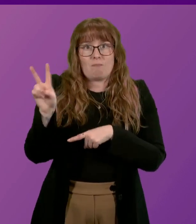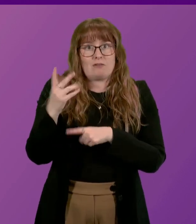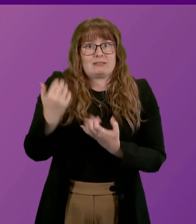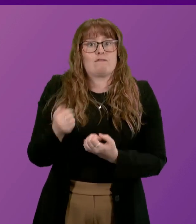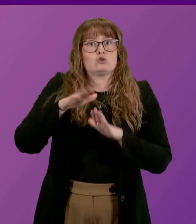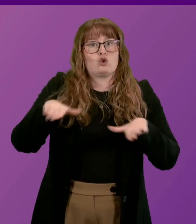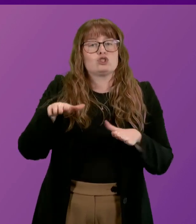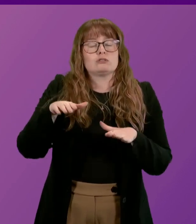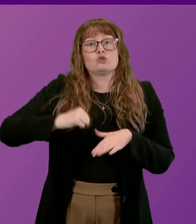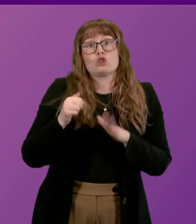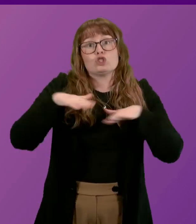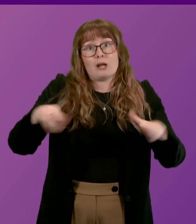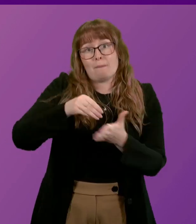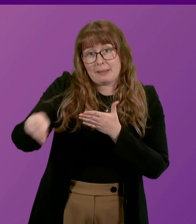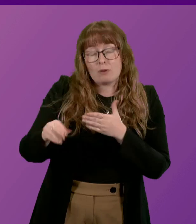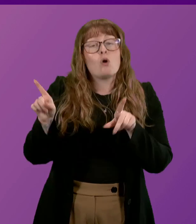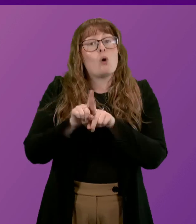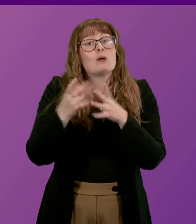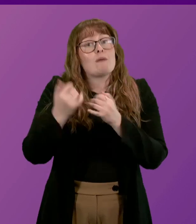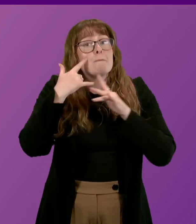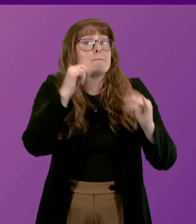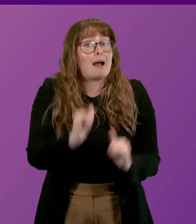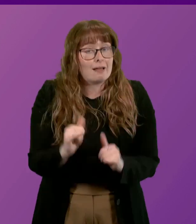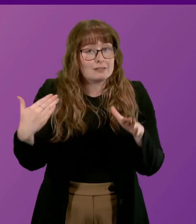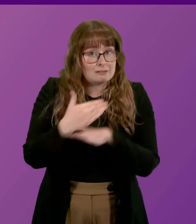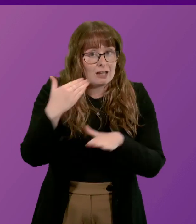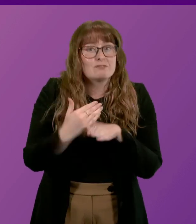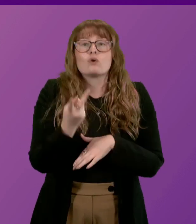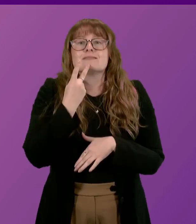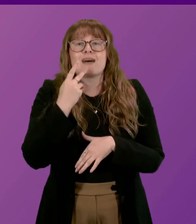and we are obviously taking forward the pilot exercises for secondary pupils, which were the